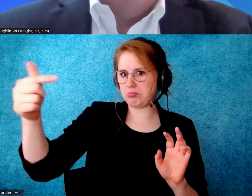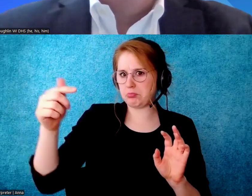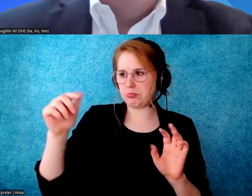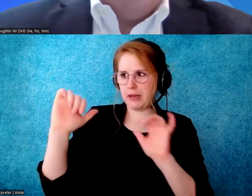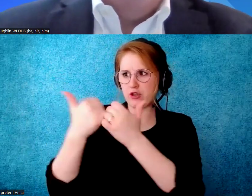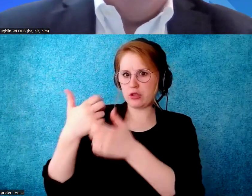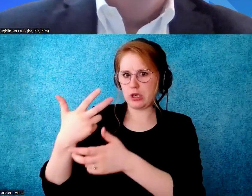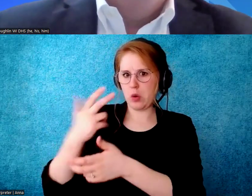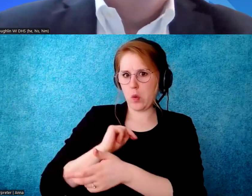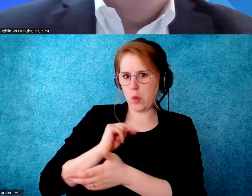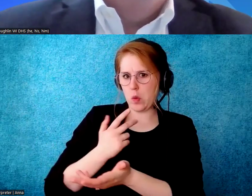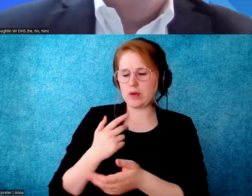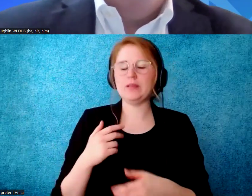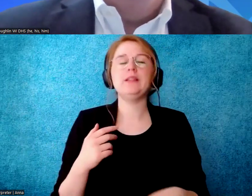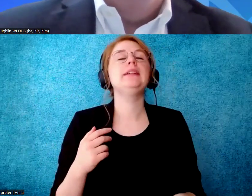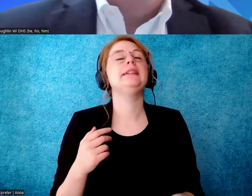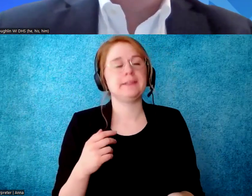Well,